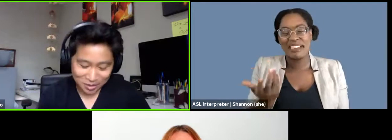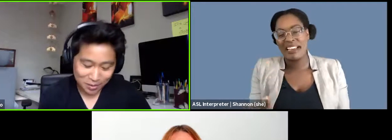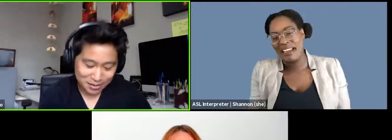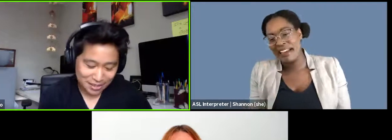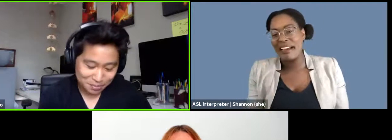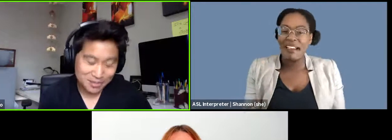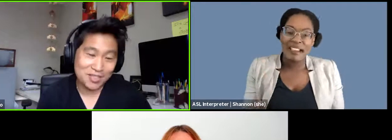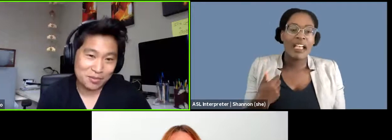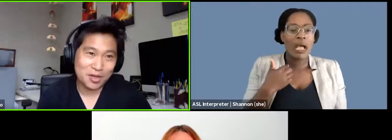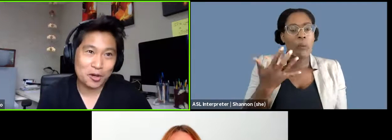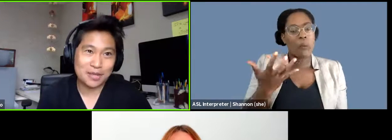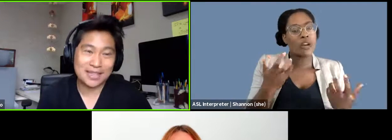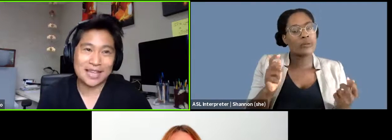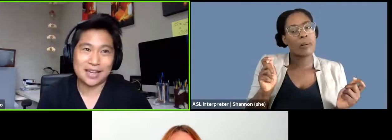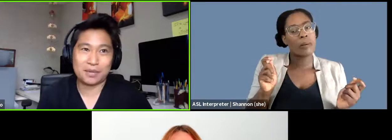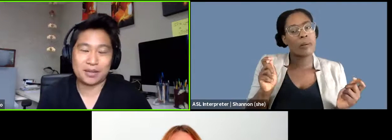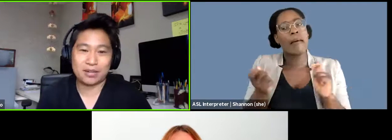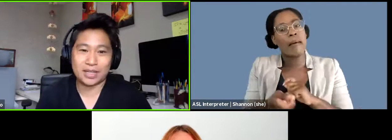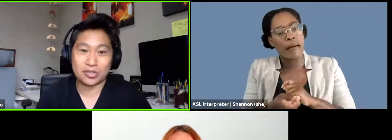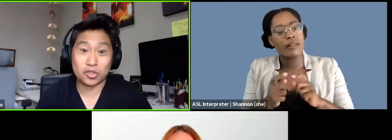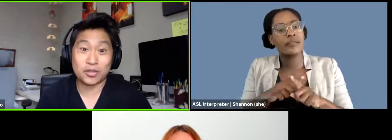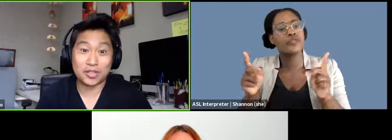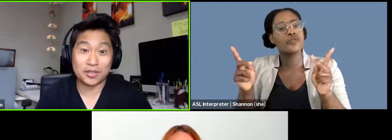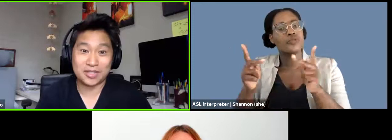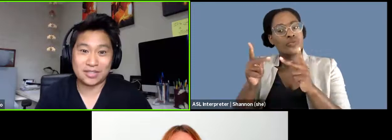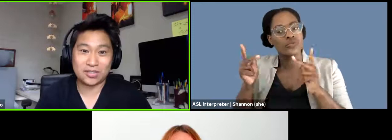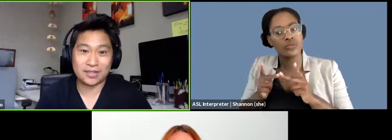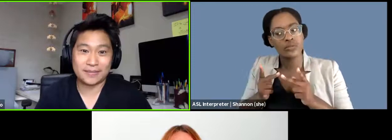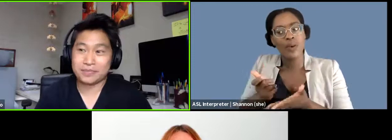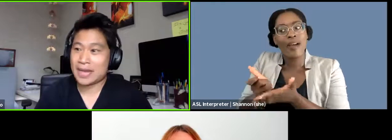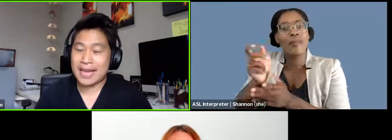There was a position open called a Junior Solutions Engineer.